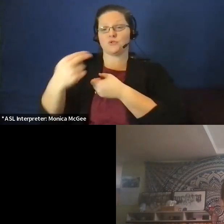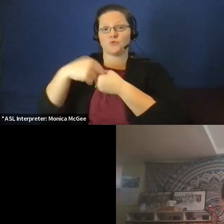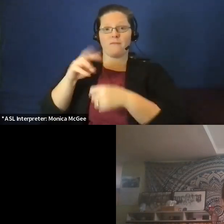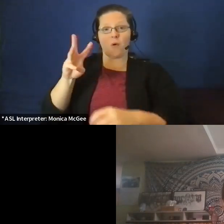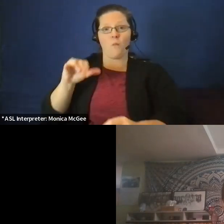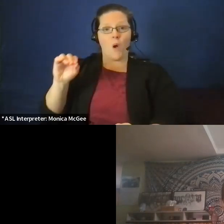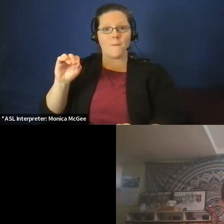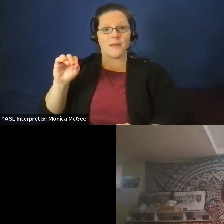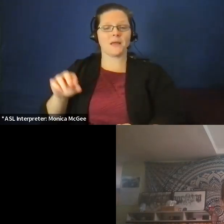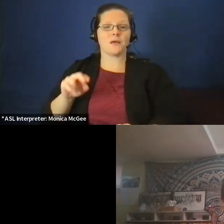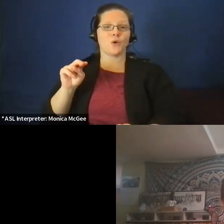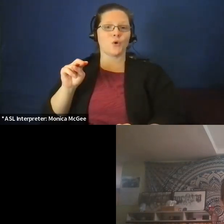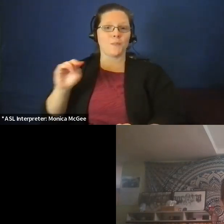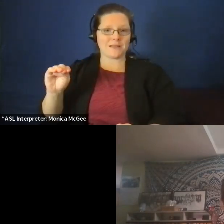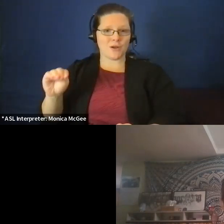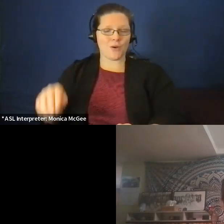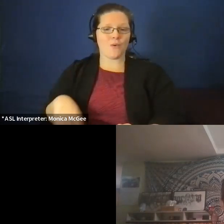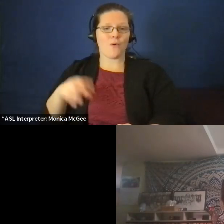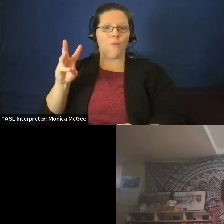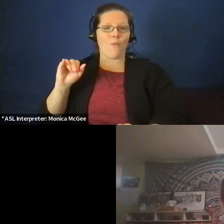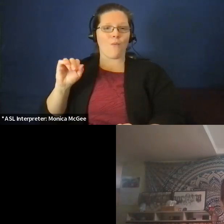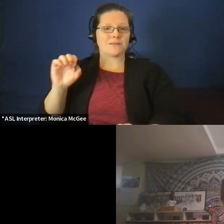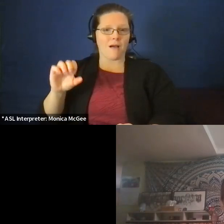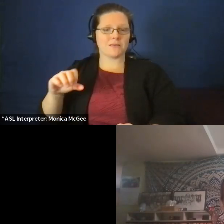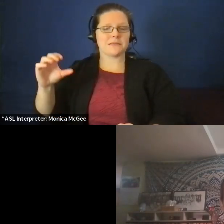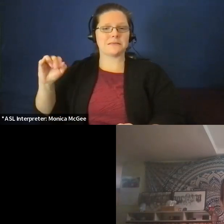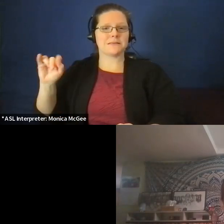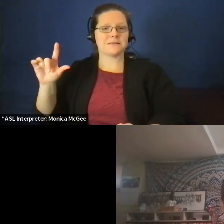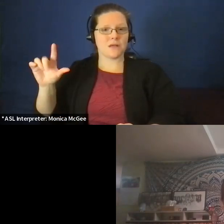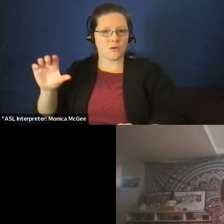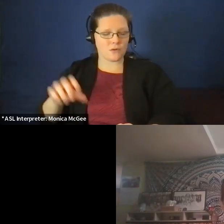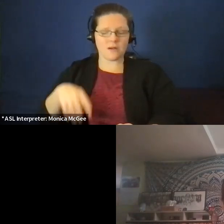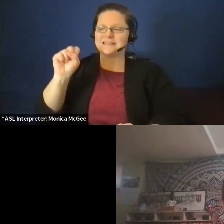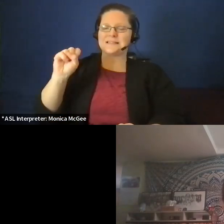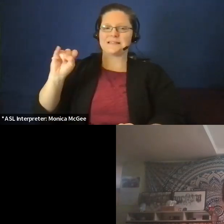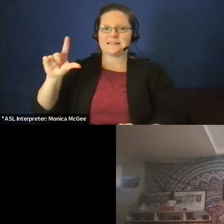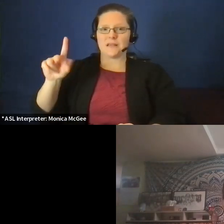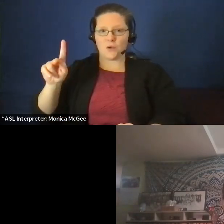I'm sure that resonated with many on the call. We also have colleagues